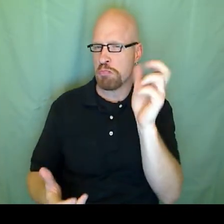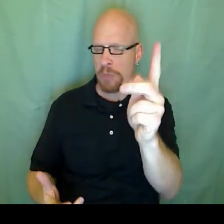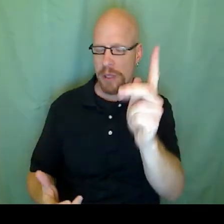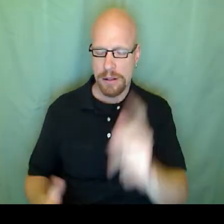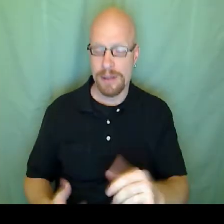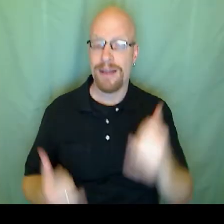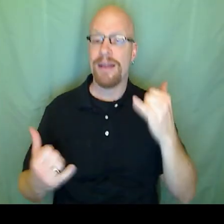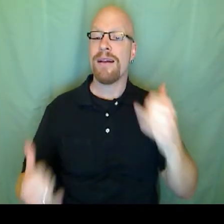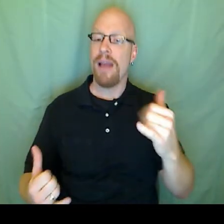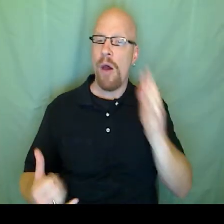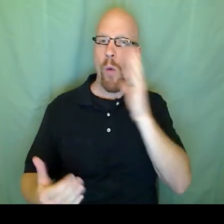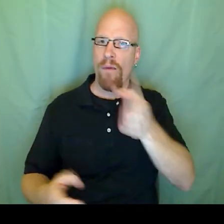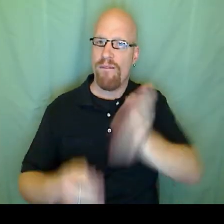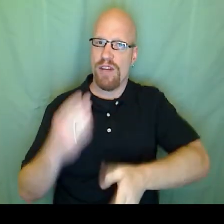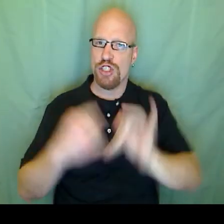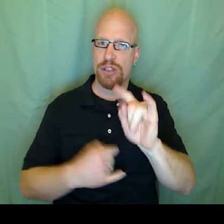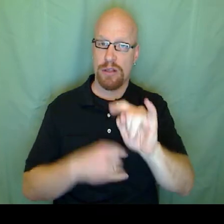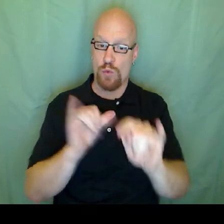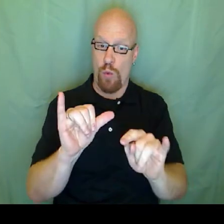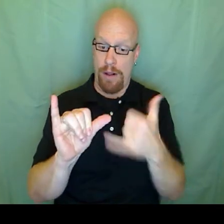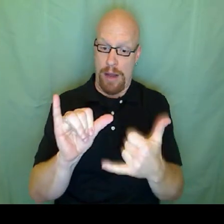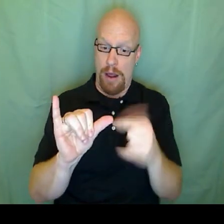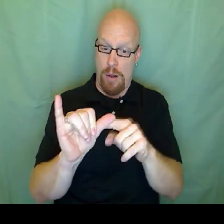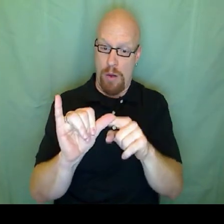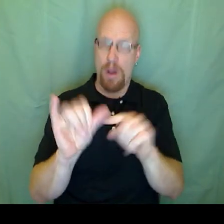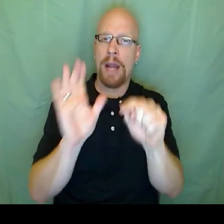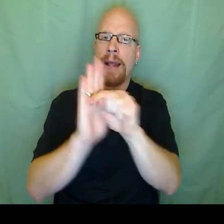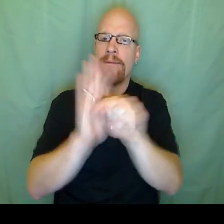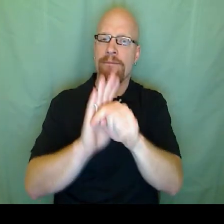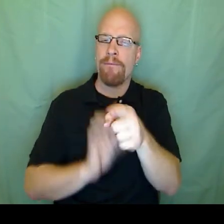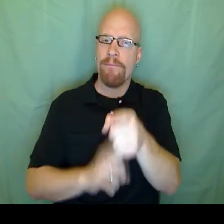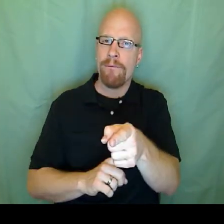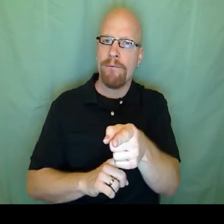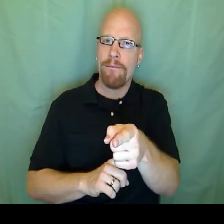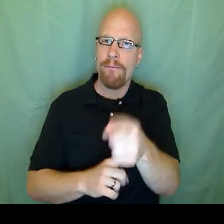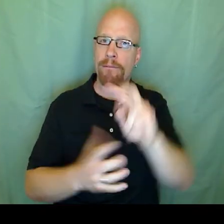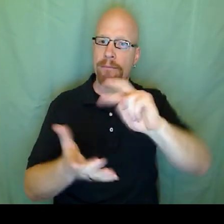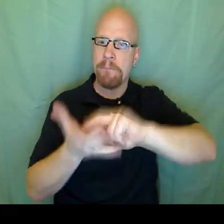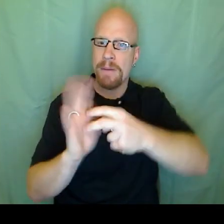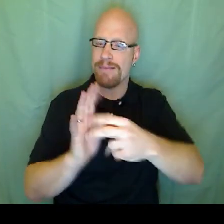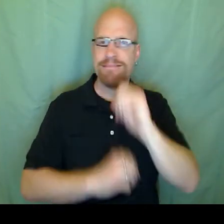to write negative two X plus four. And now we still have a negative coefficient in front